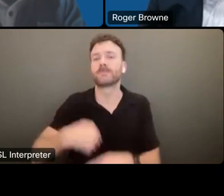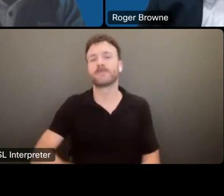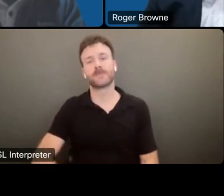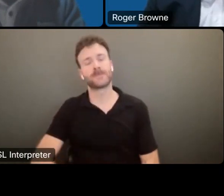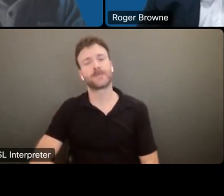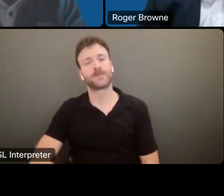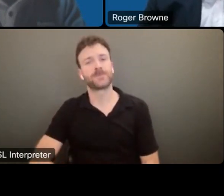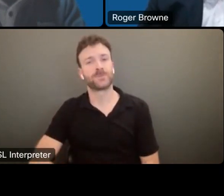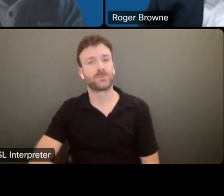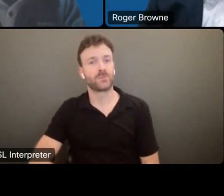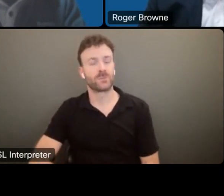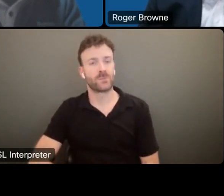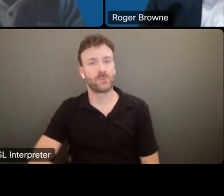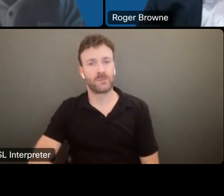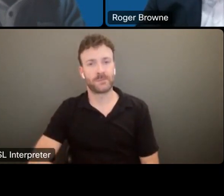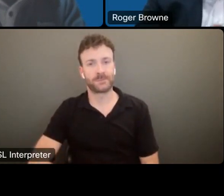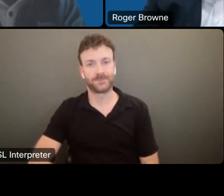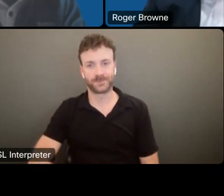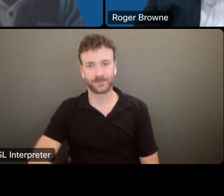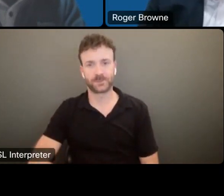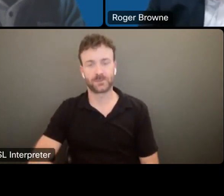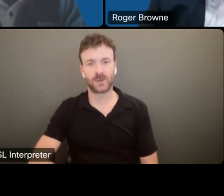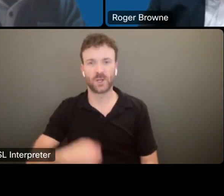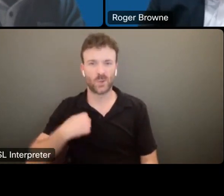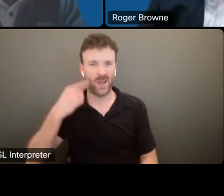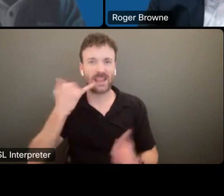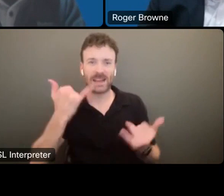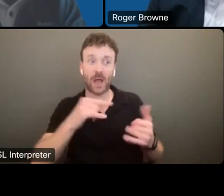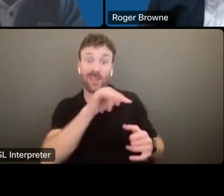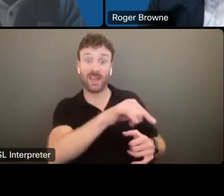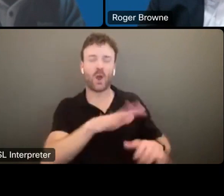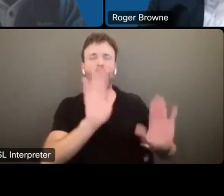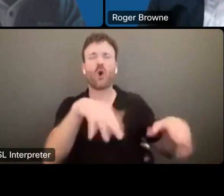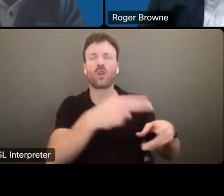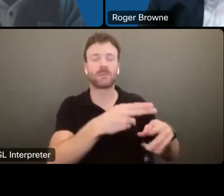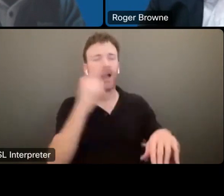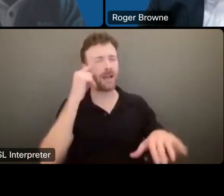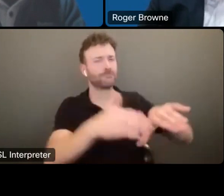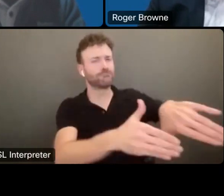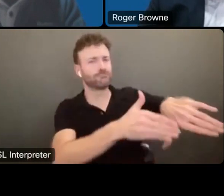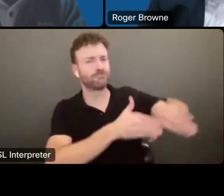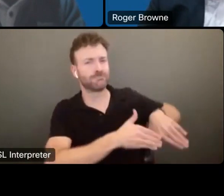So I think we're past that now in terms of making sure staff have that proper understanding